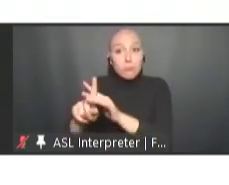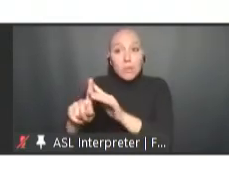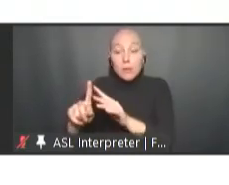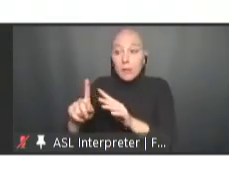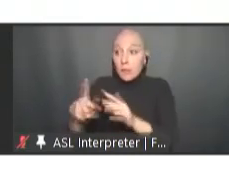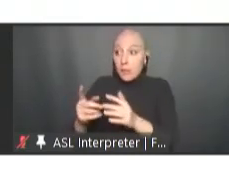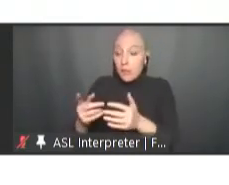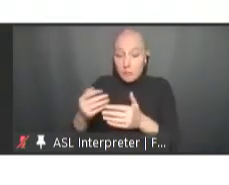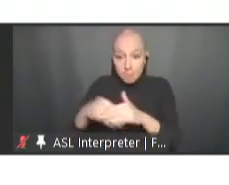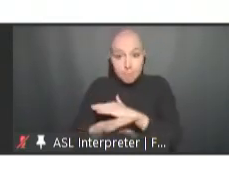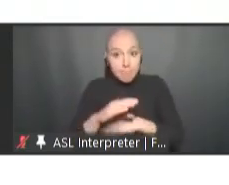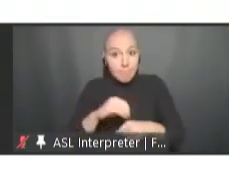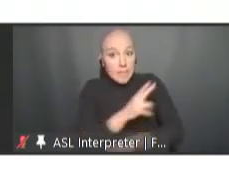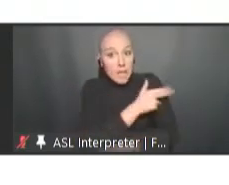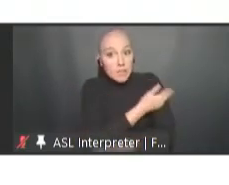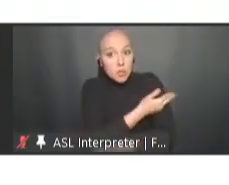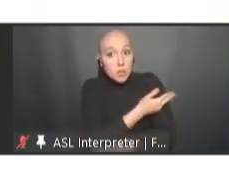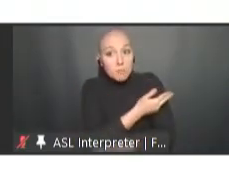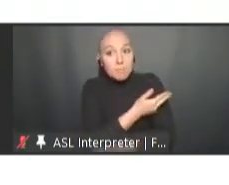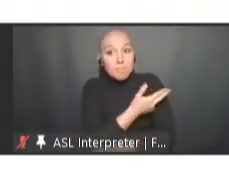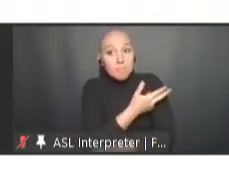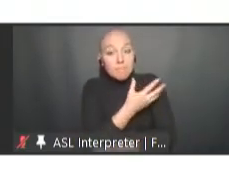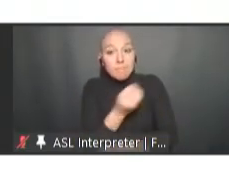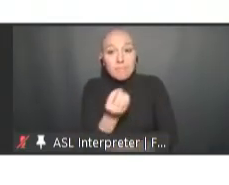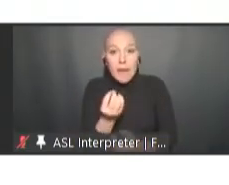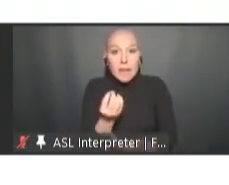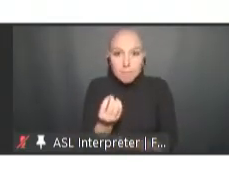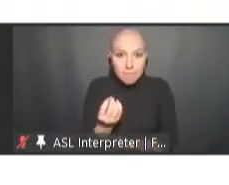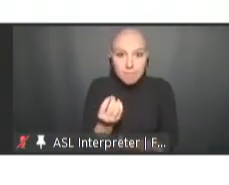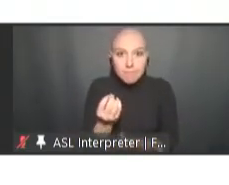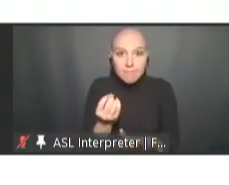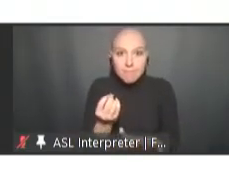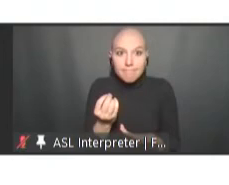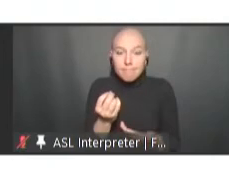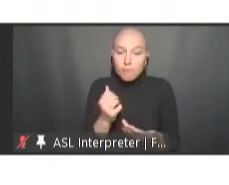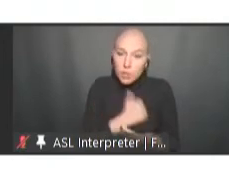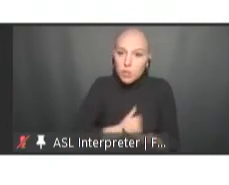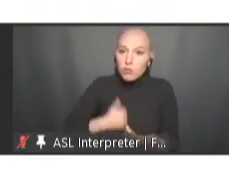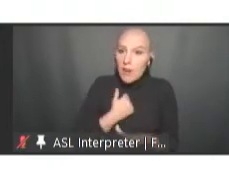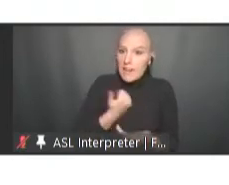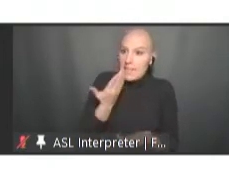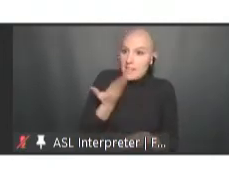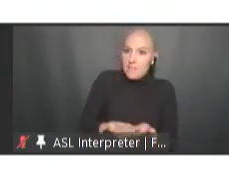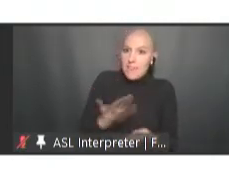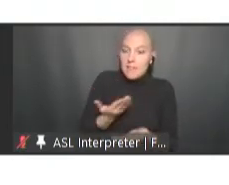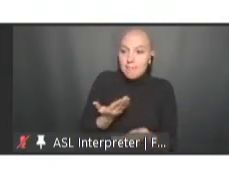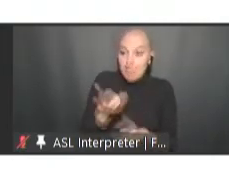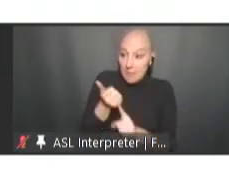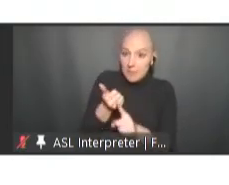not leaving our hospitals, and regretting the fact that they were not vaccinated. And so,